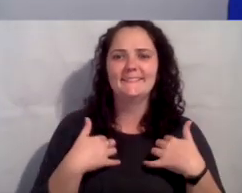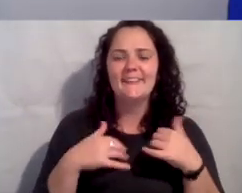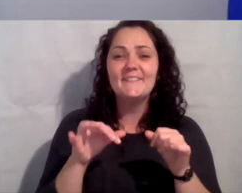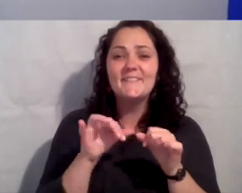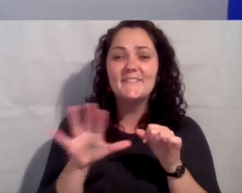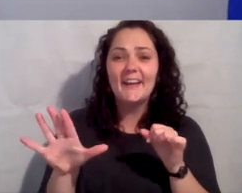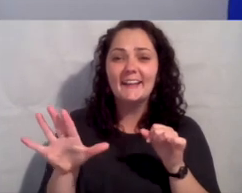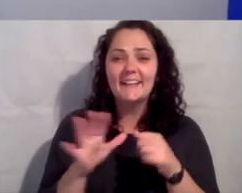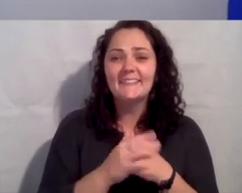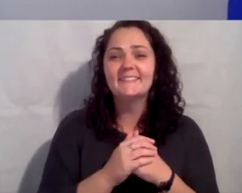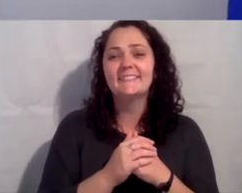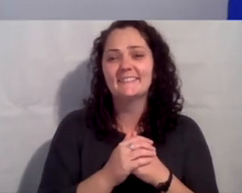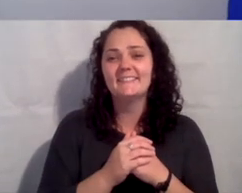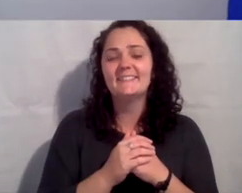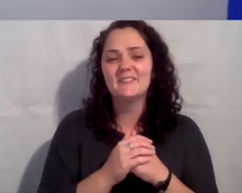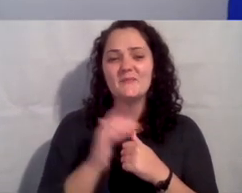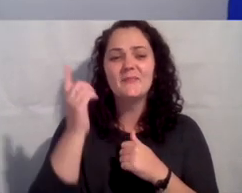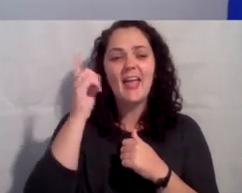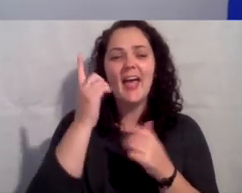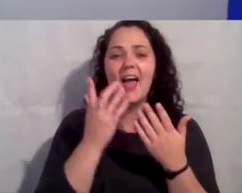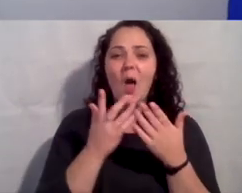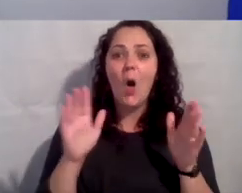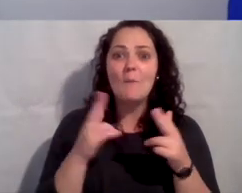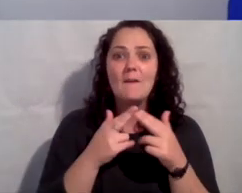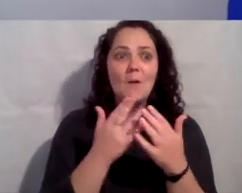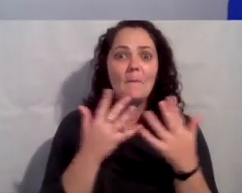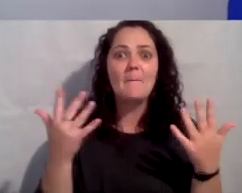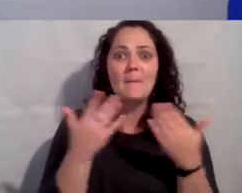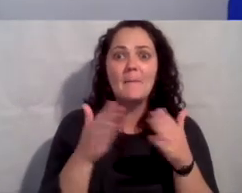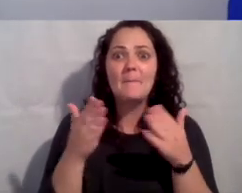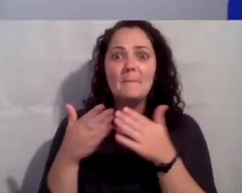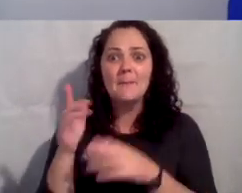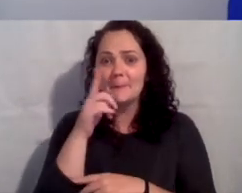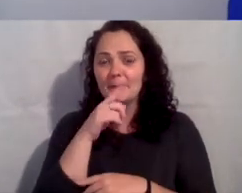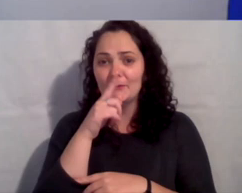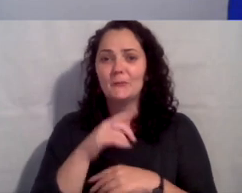both the Queensland Art Gallery and Gallery of Modern Art are now open to the public and you can go visit, and I would encourage you to.